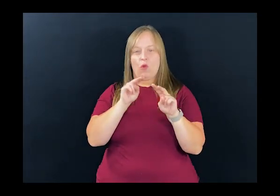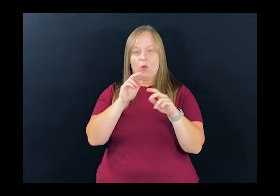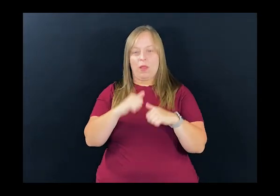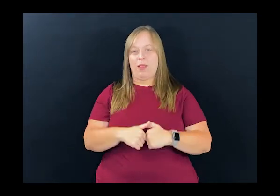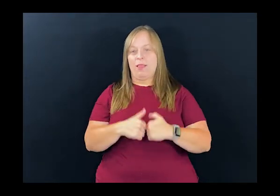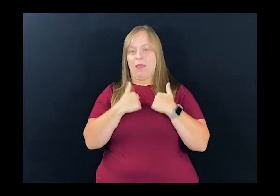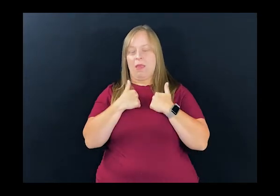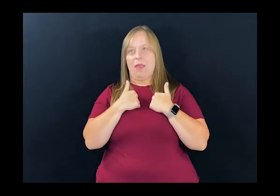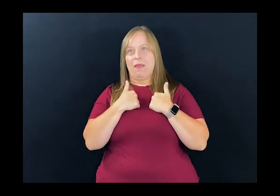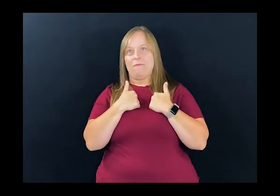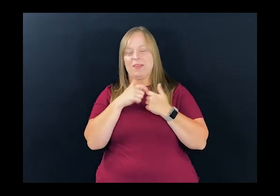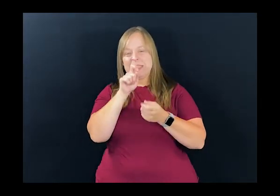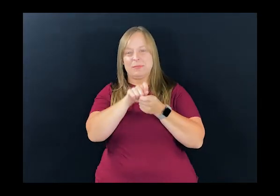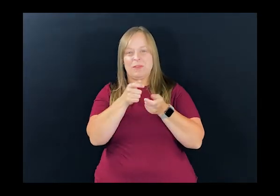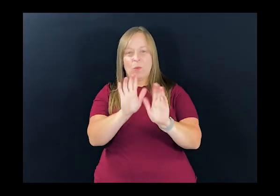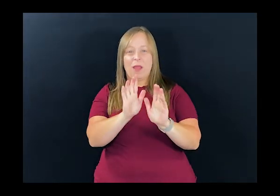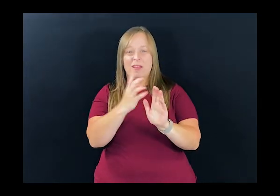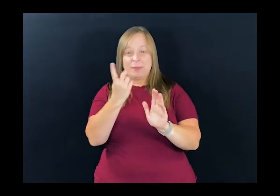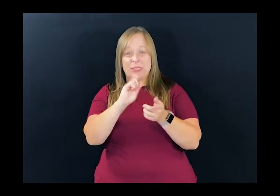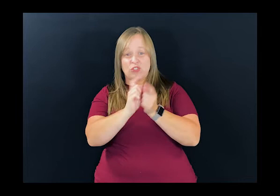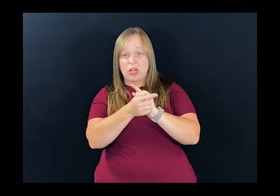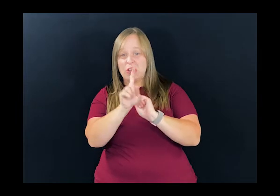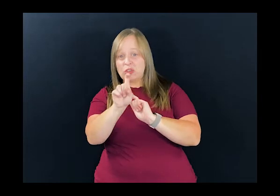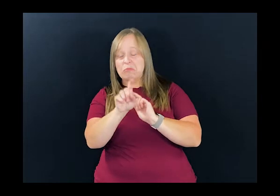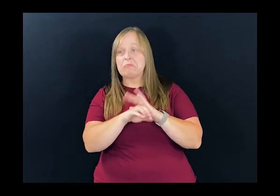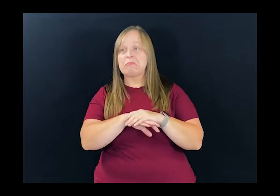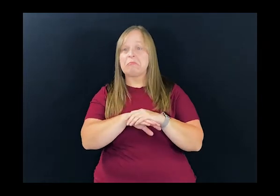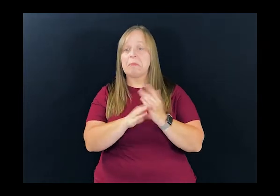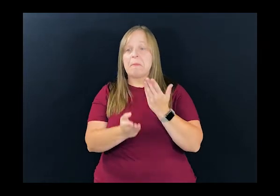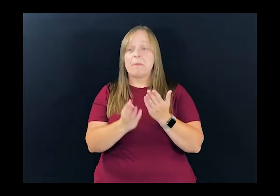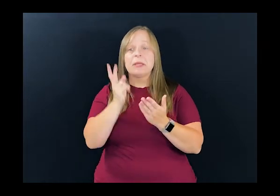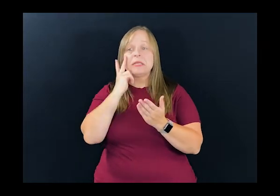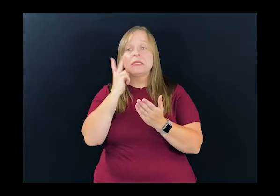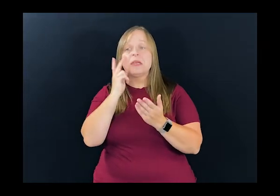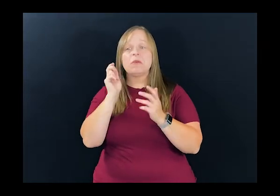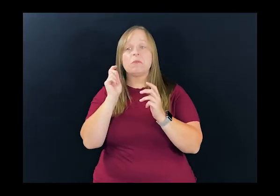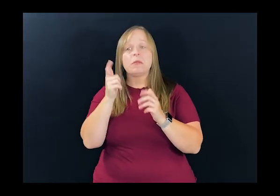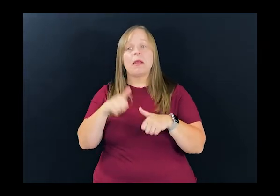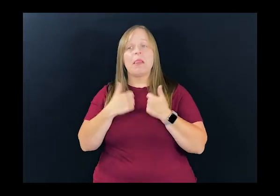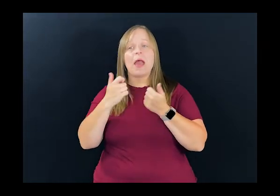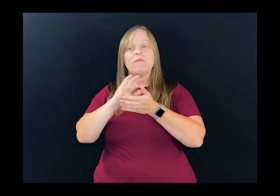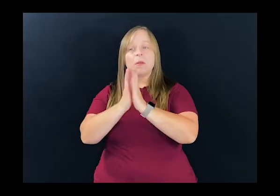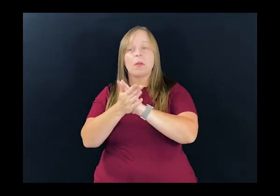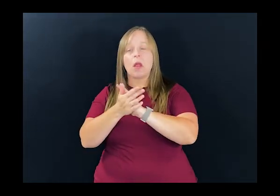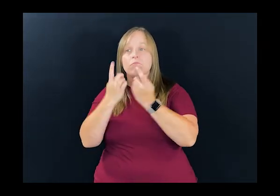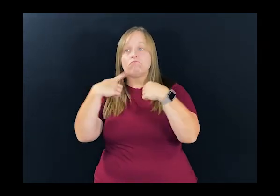in a way that maybe something has changed and they want to see what their life could be like and come to fruition